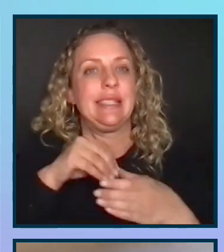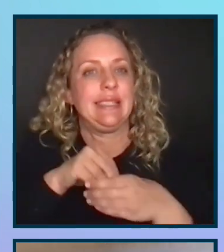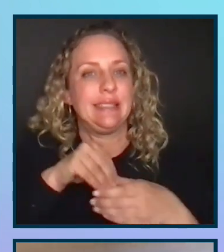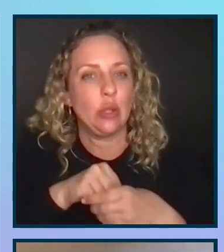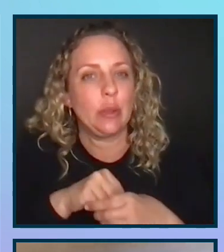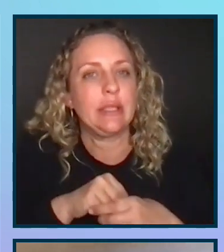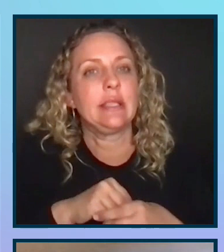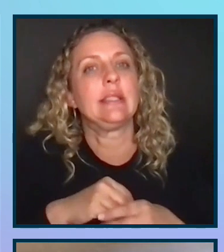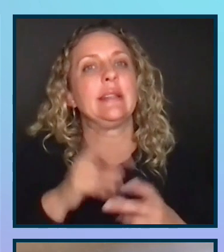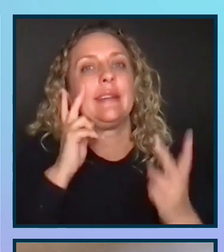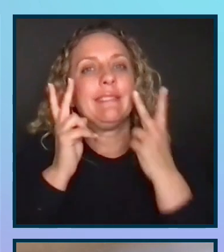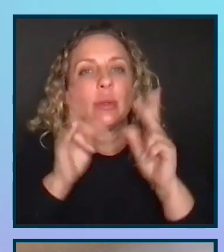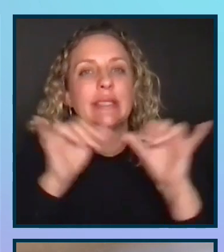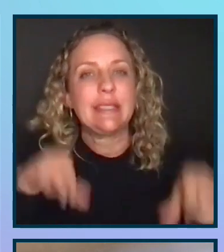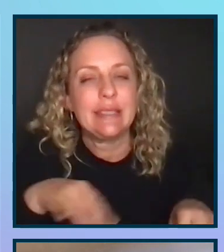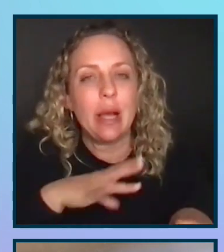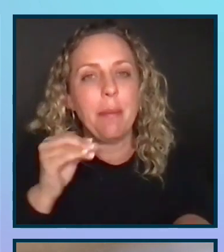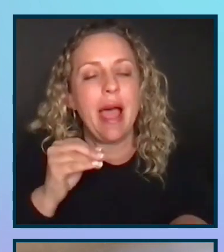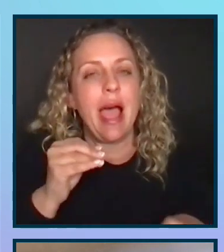visual systems, and industrial products.